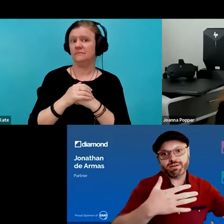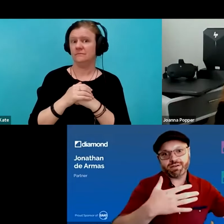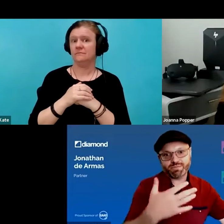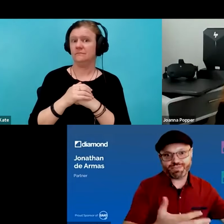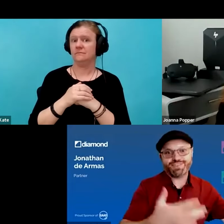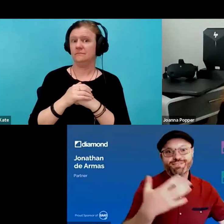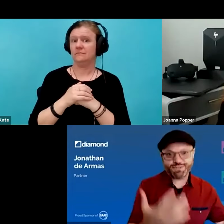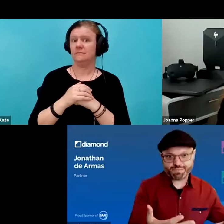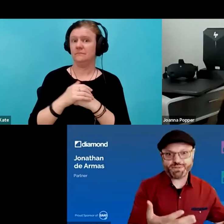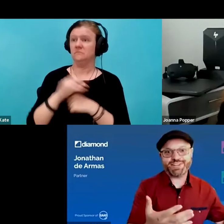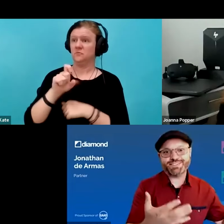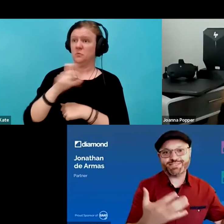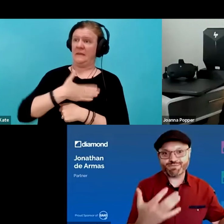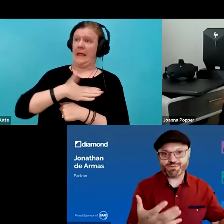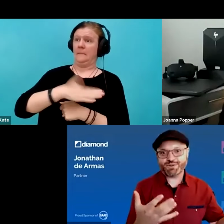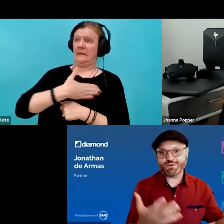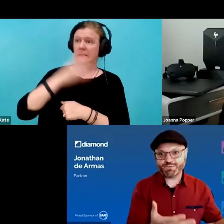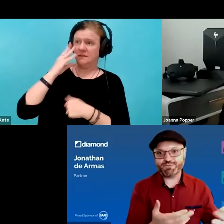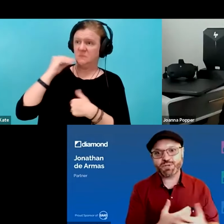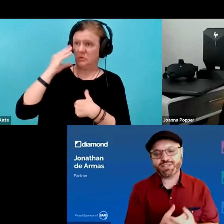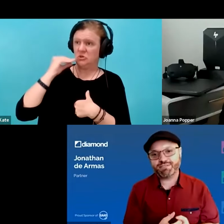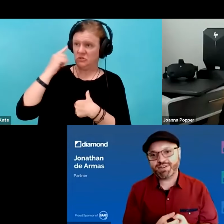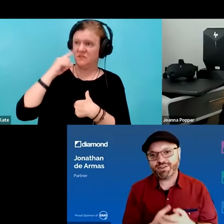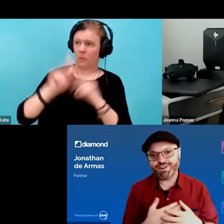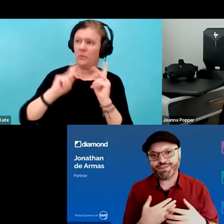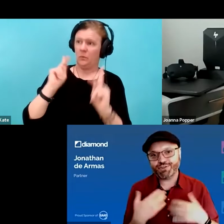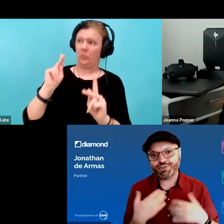Jonathan de Armas: Empathy experience for for folks. And I've gotten I've